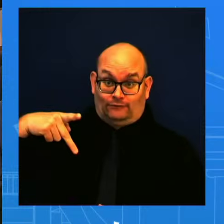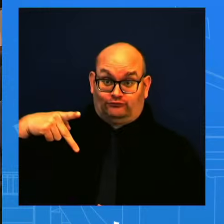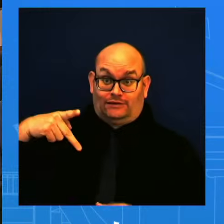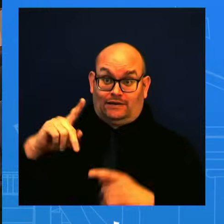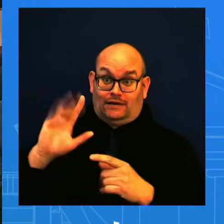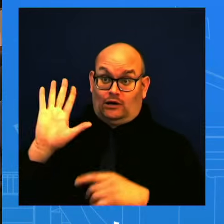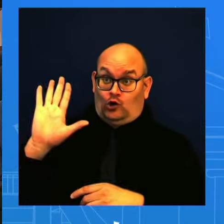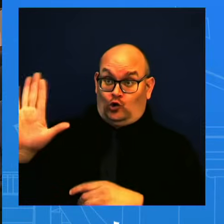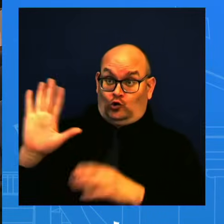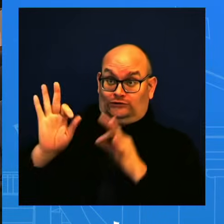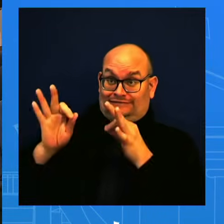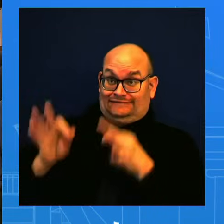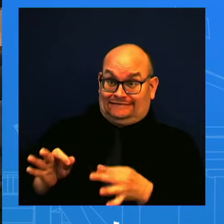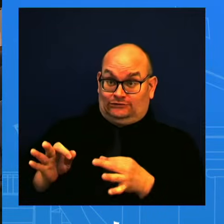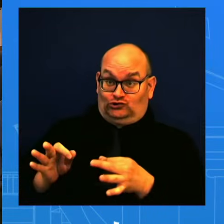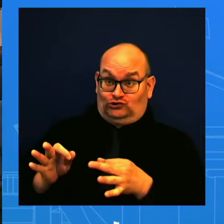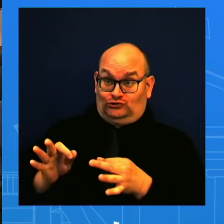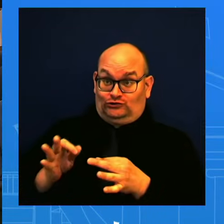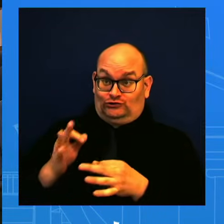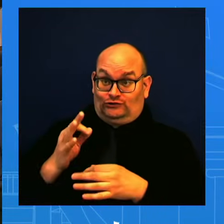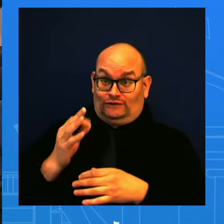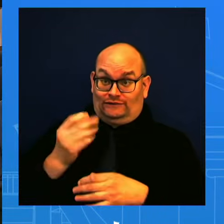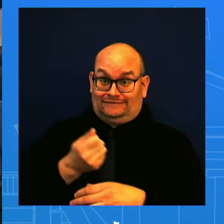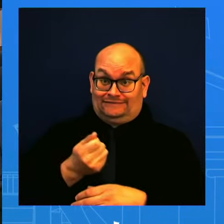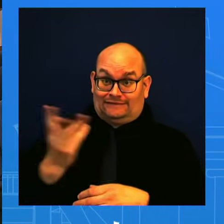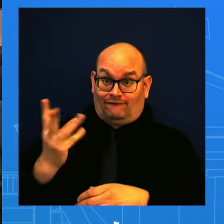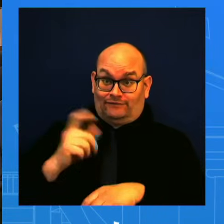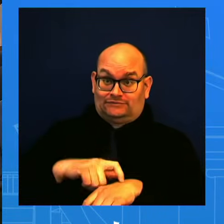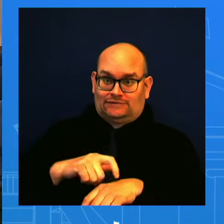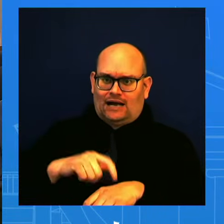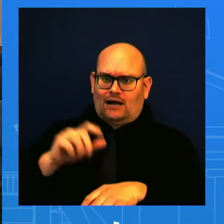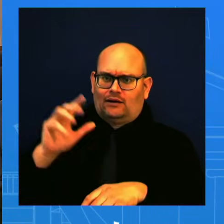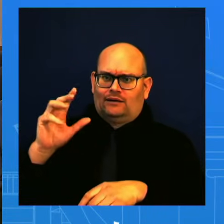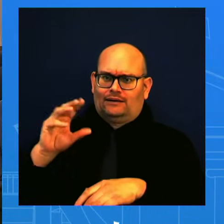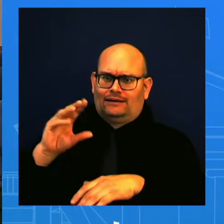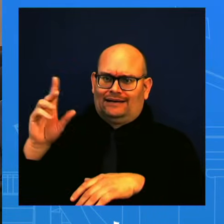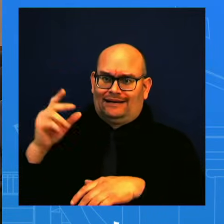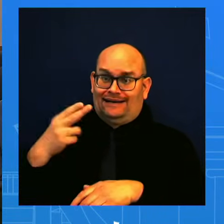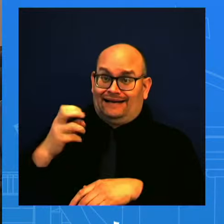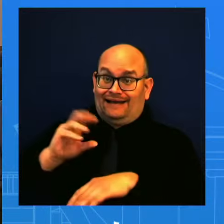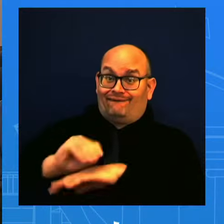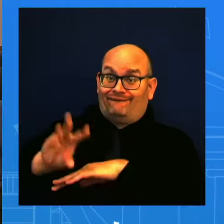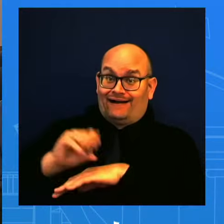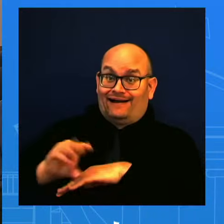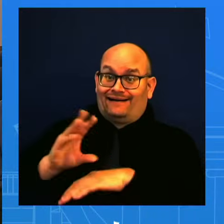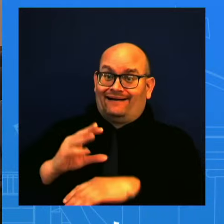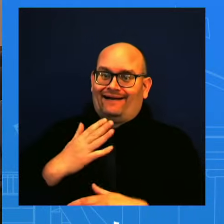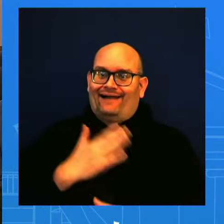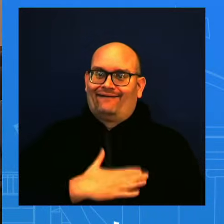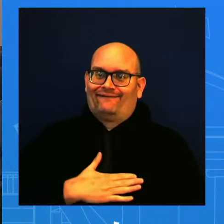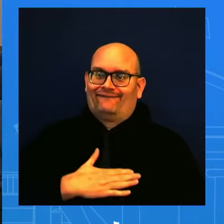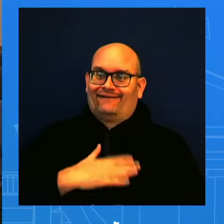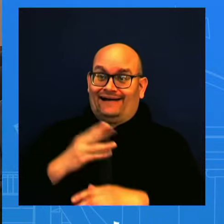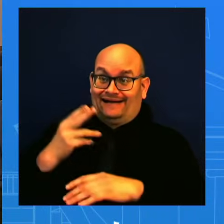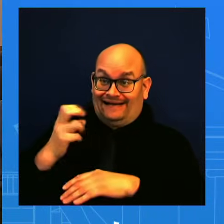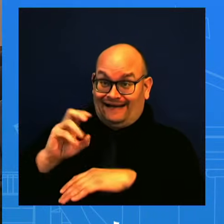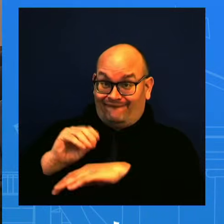gave a very, I believe, important speech -- he believes an important speech on -- on reform and -- for SCOTUS -- right? --